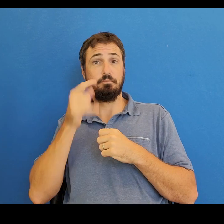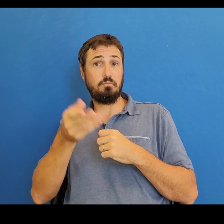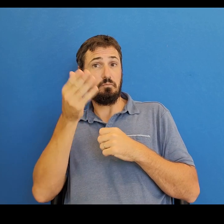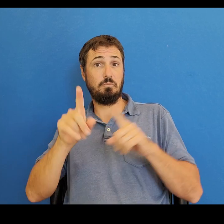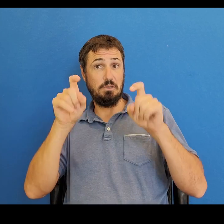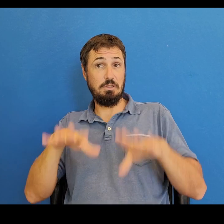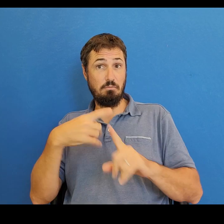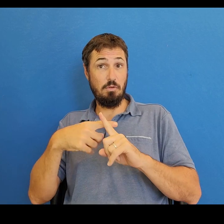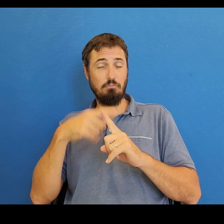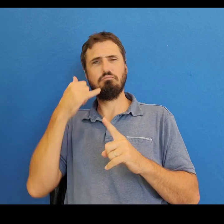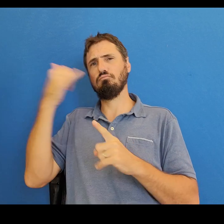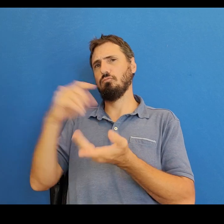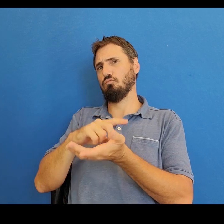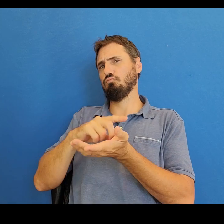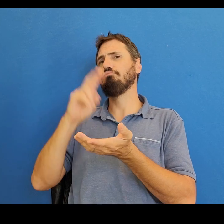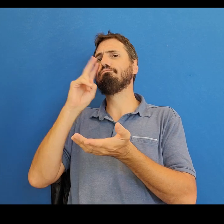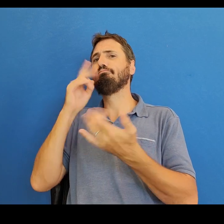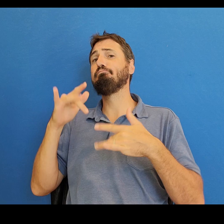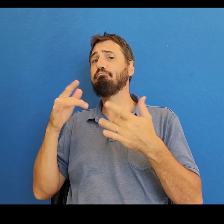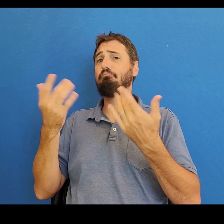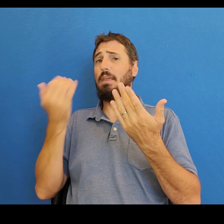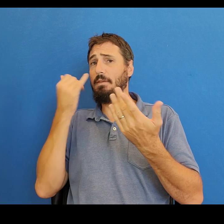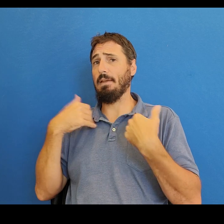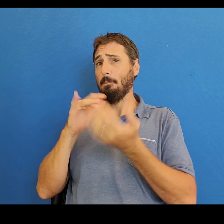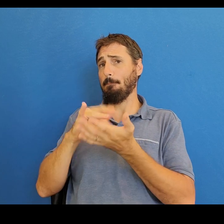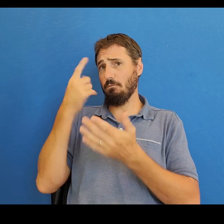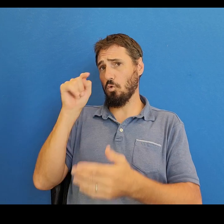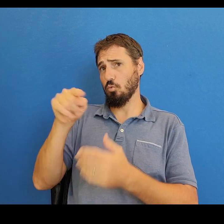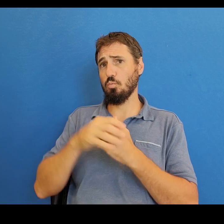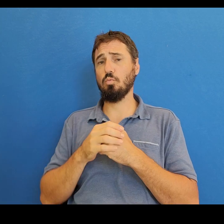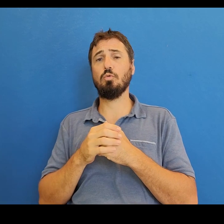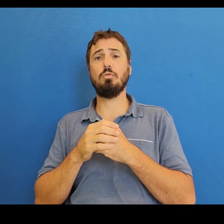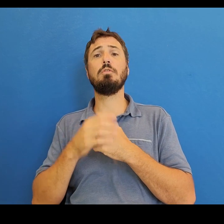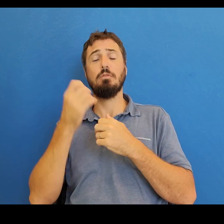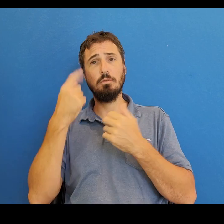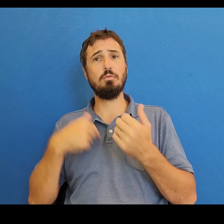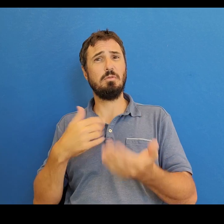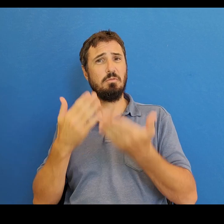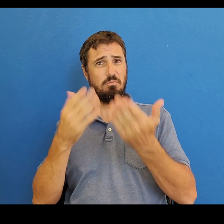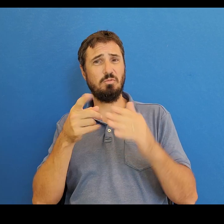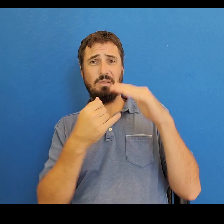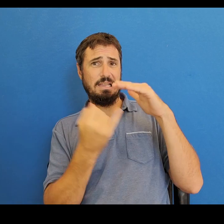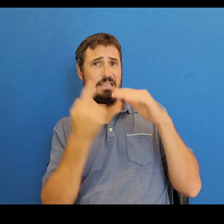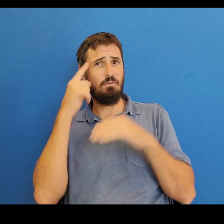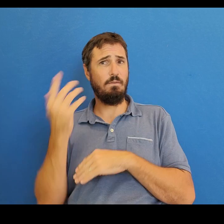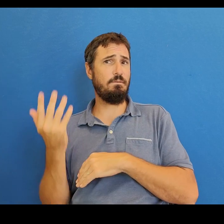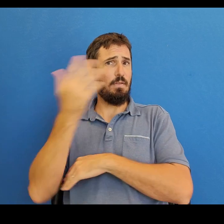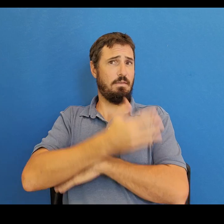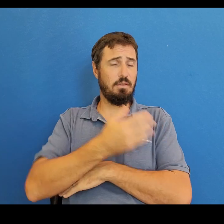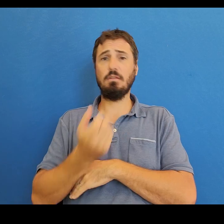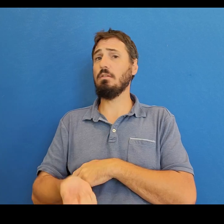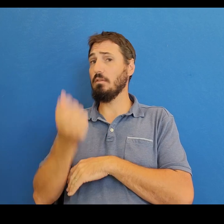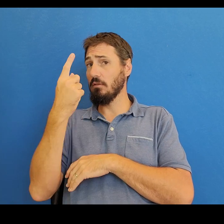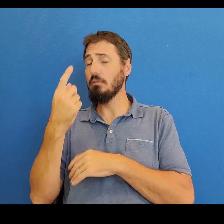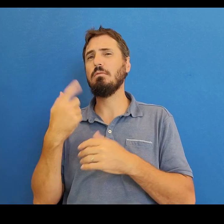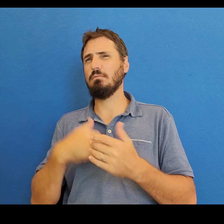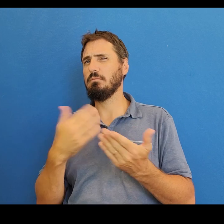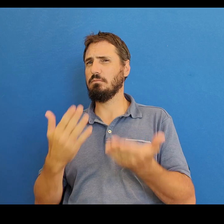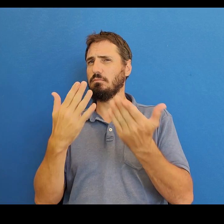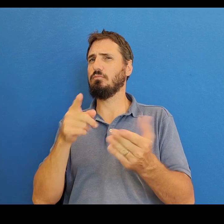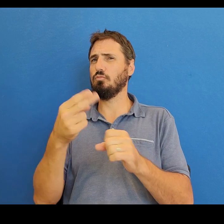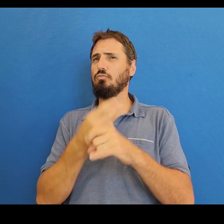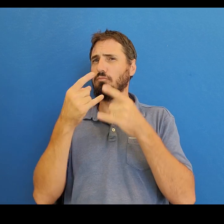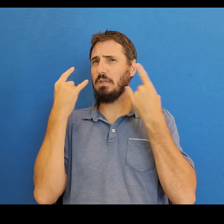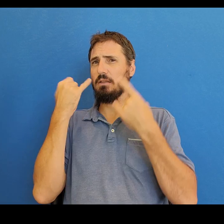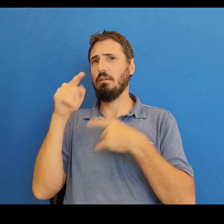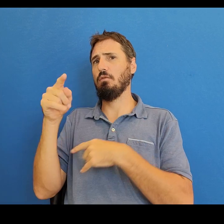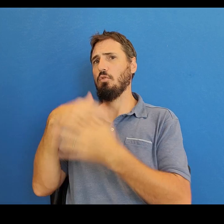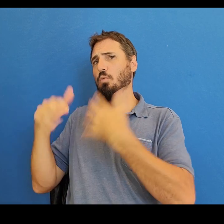If you test positive, contact your healthcare provider for COVID treatments you may need. Isolation is generally recommended for five days. However, it is advisable to wear a mask